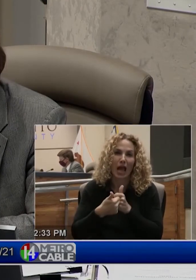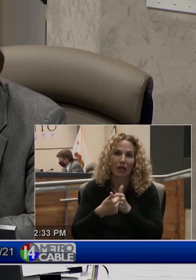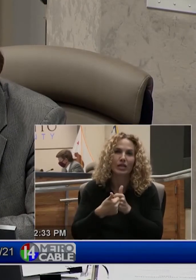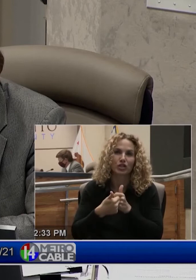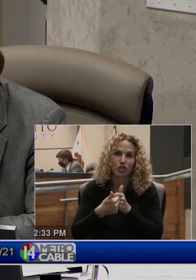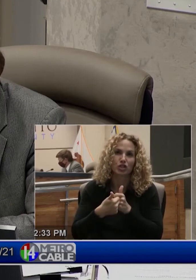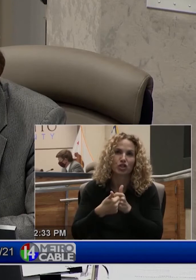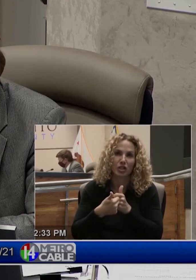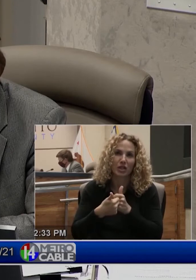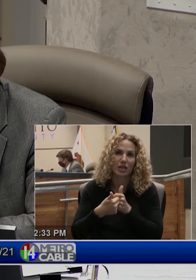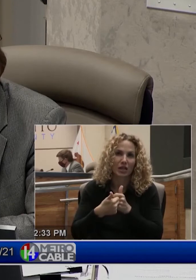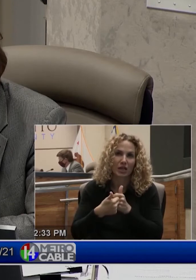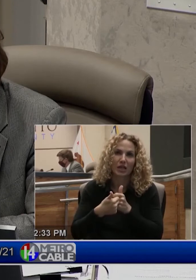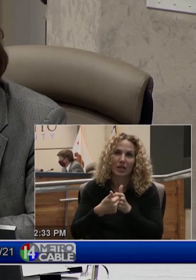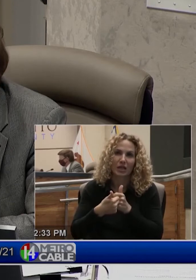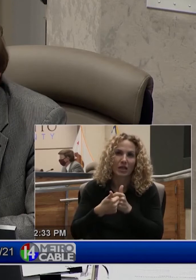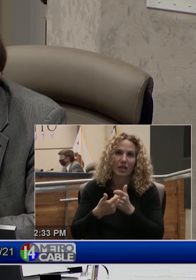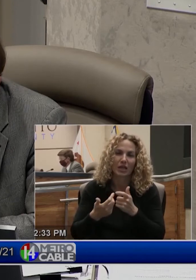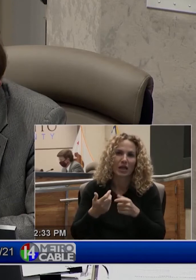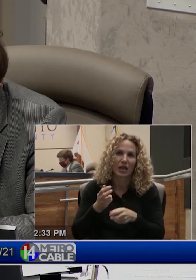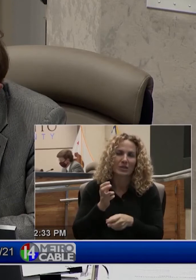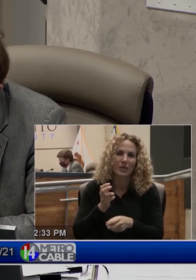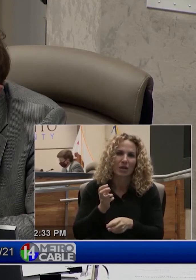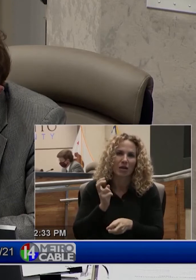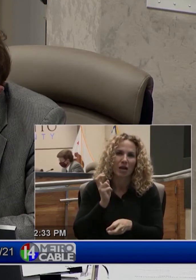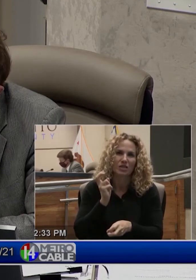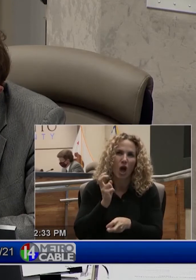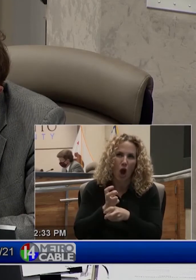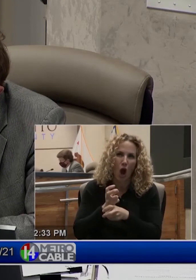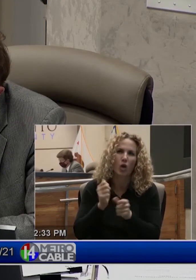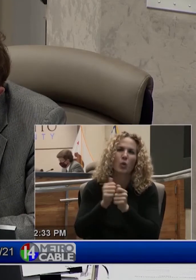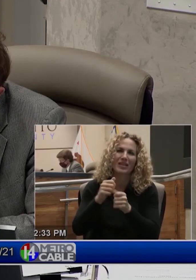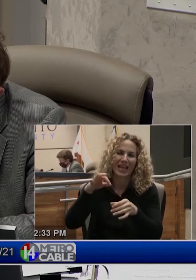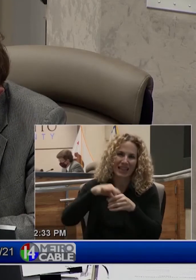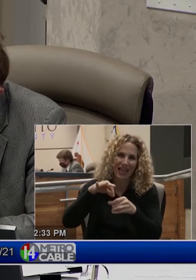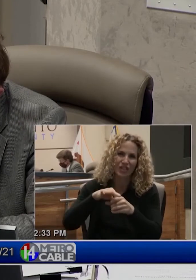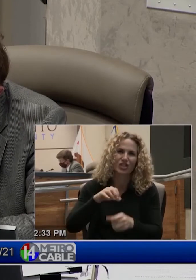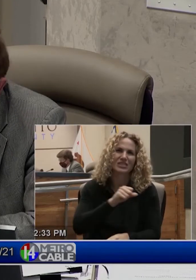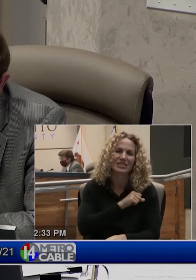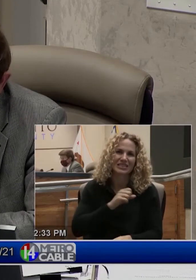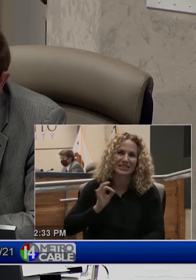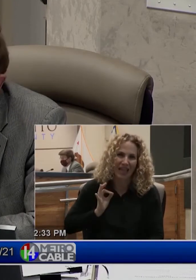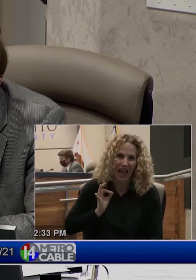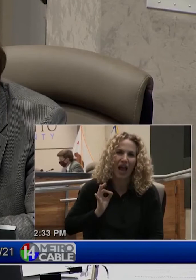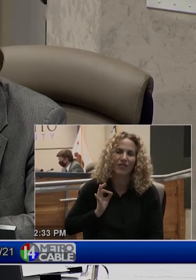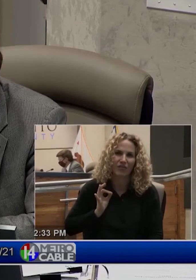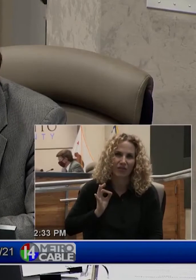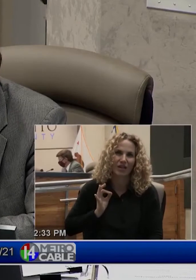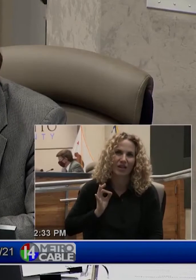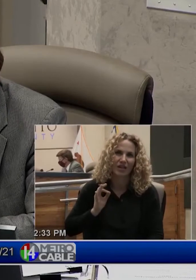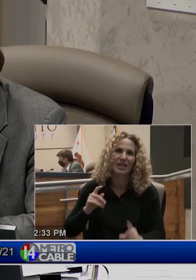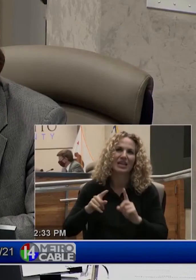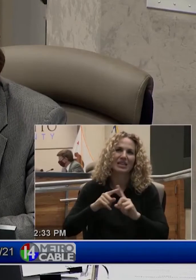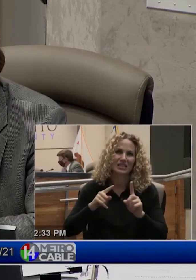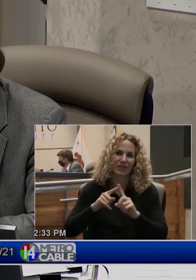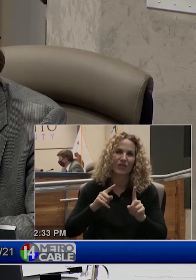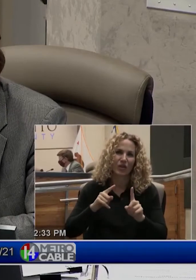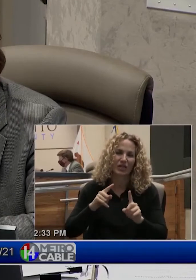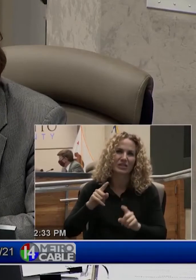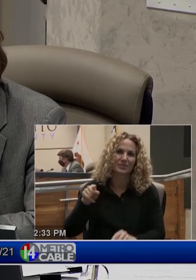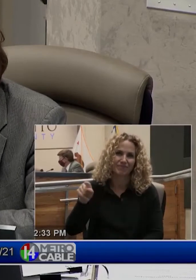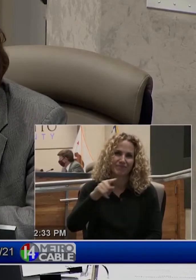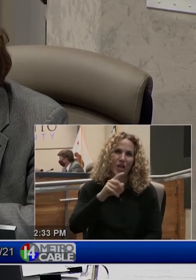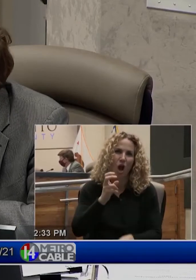PERSON PARTICIPATION IT'S A CHALLENGE TO SAY THE LEASE AND